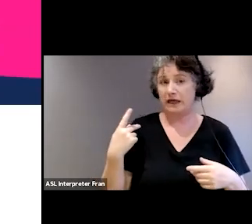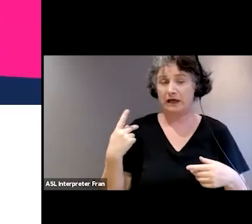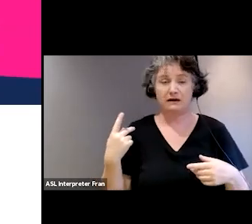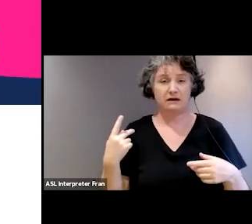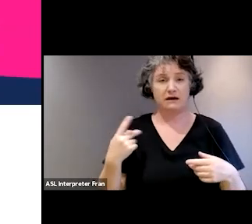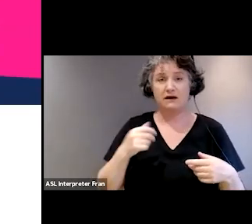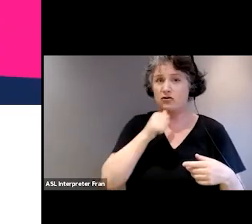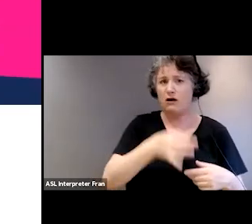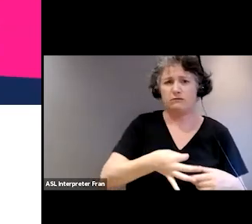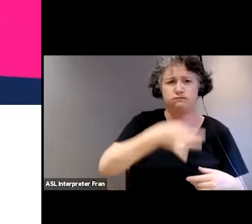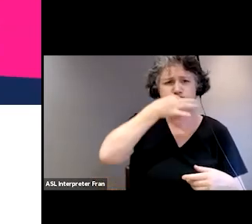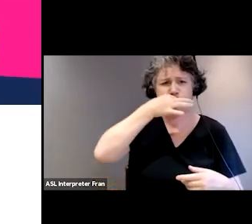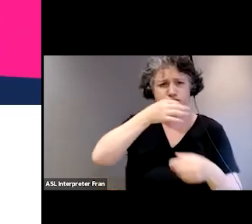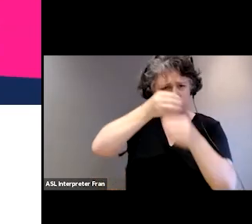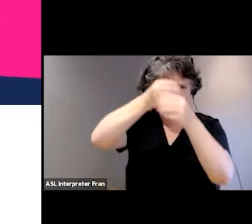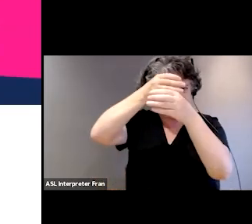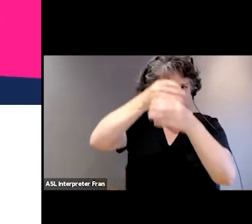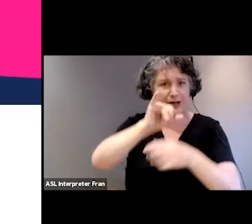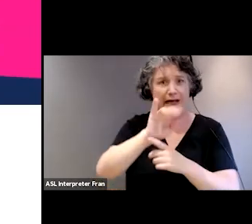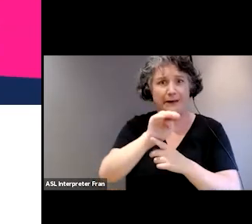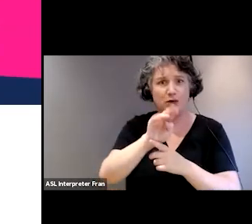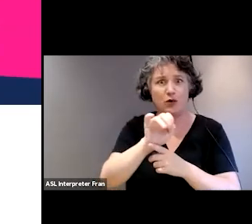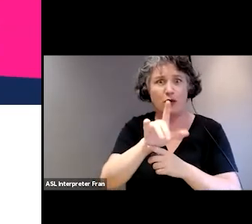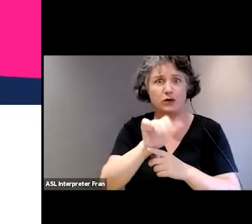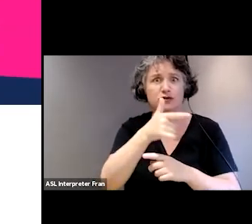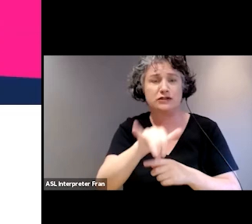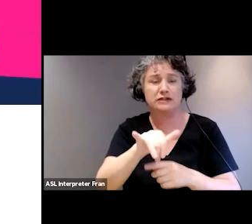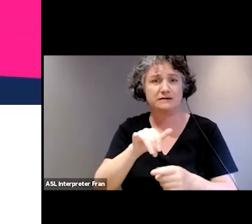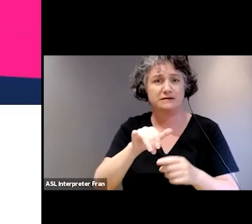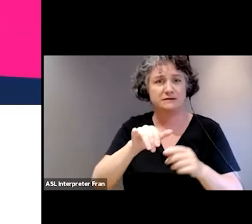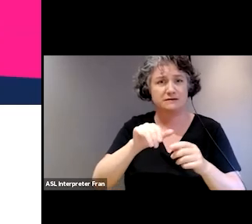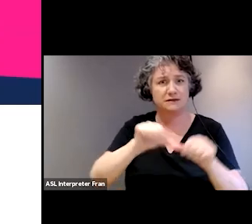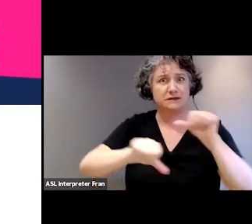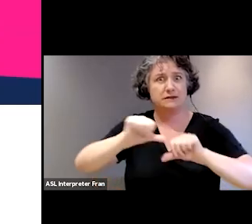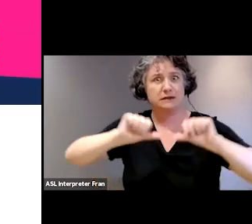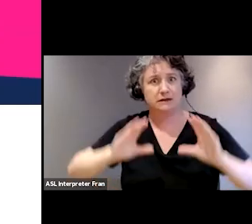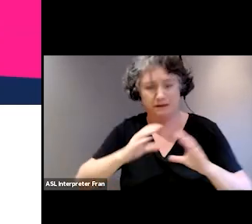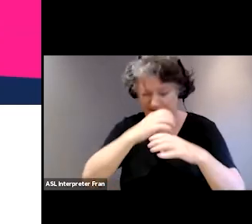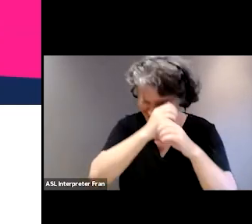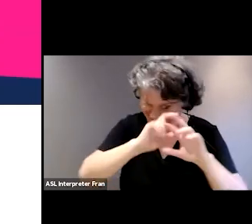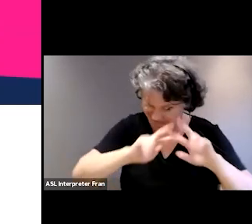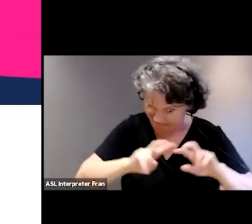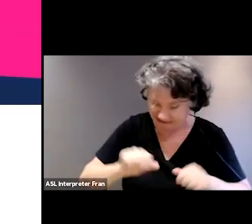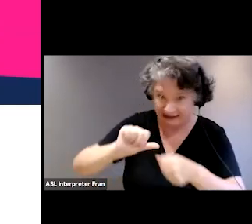them at the end, that way you don't forget about that throughout. And what we do hope is that if you are vaccinated, there is new information that may be